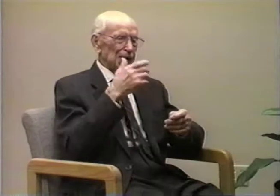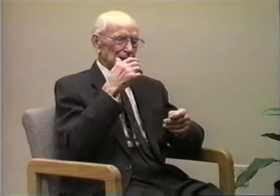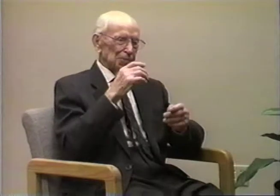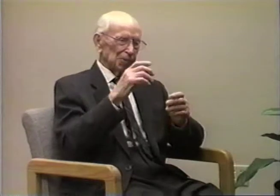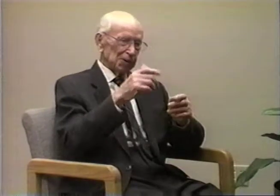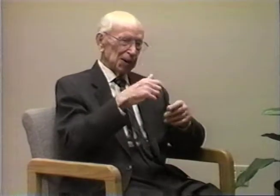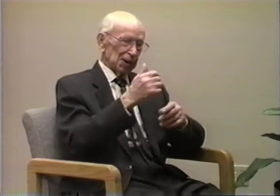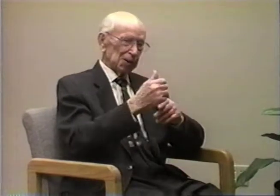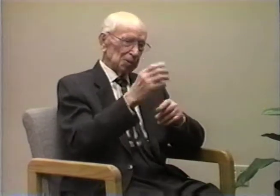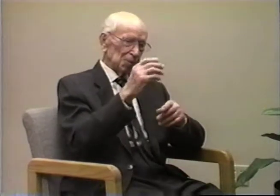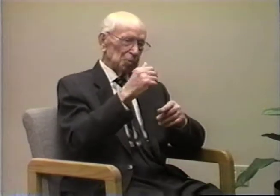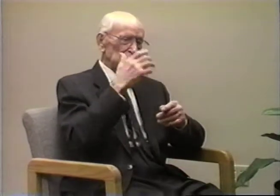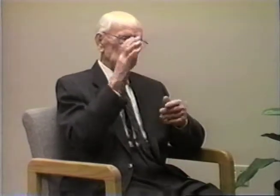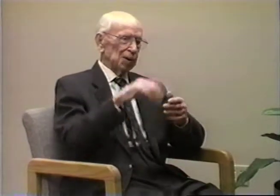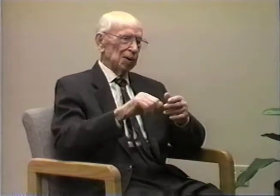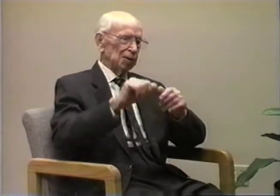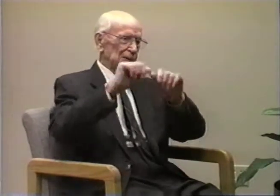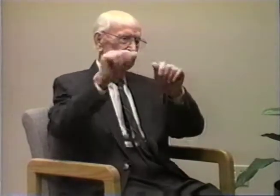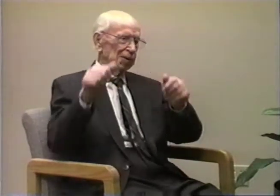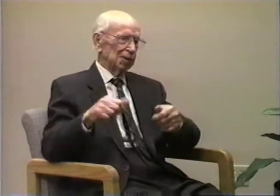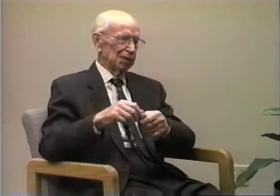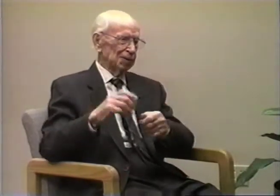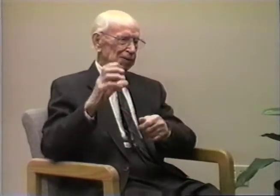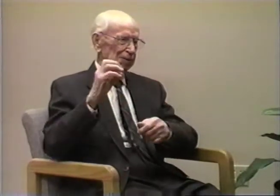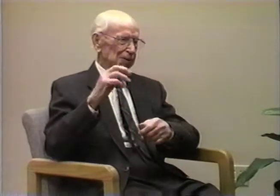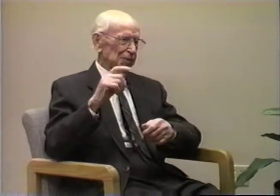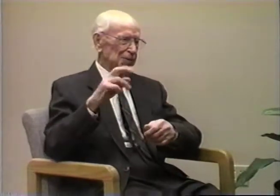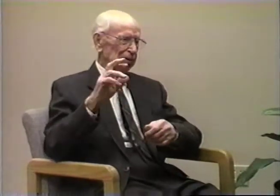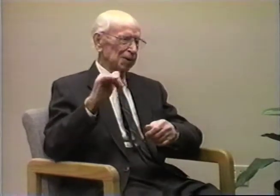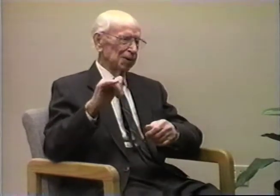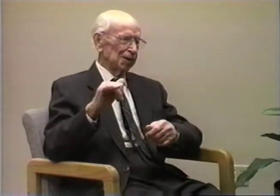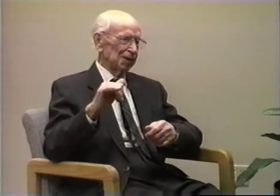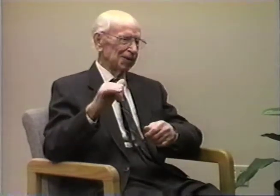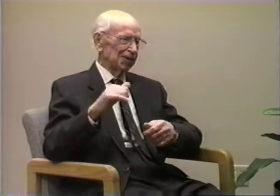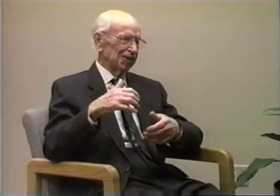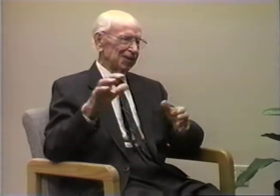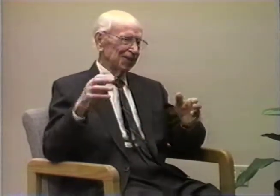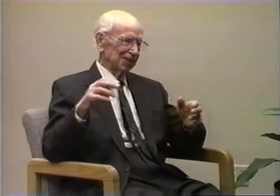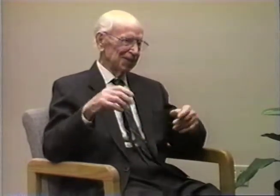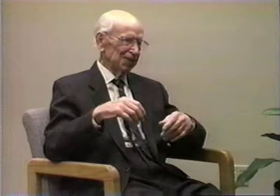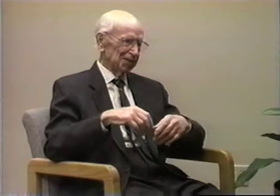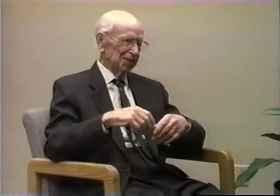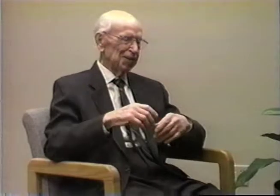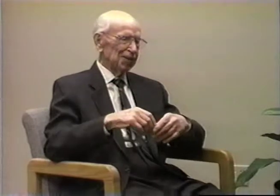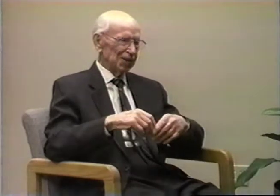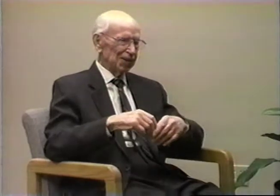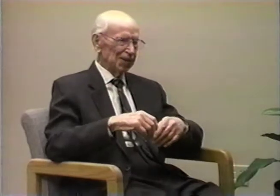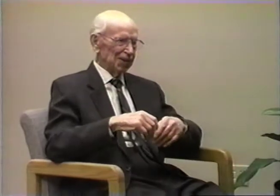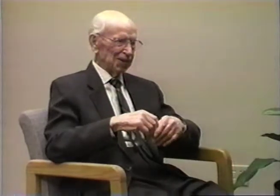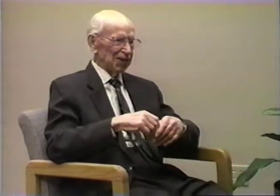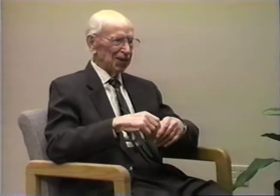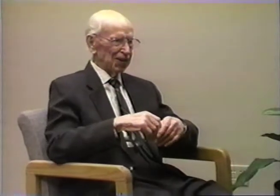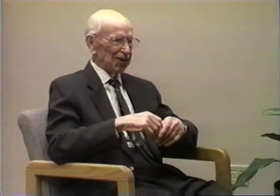You know, better statuary than a cemetery.